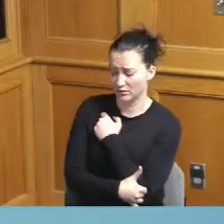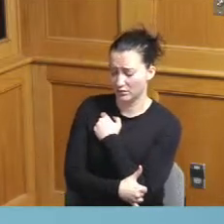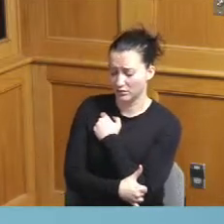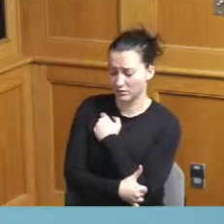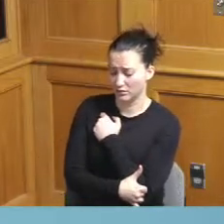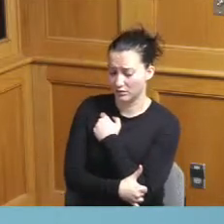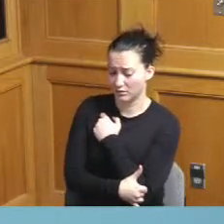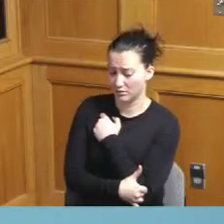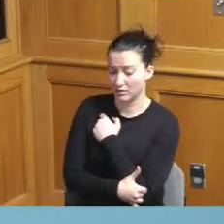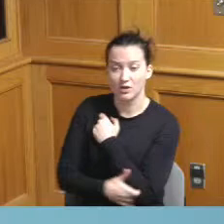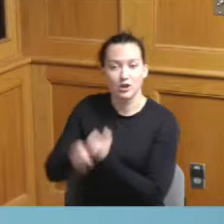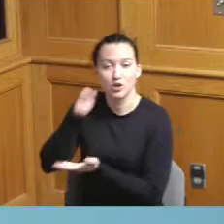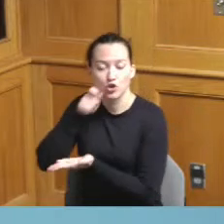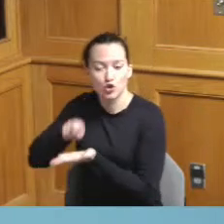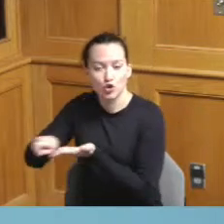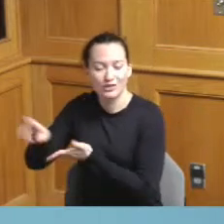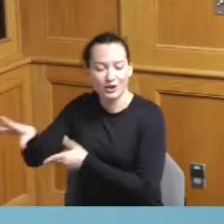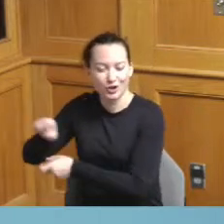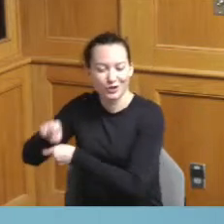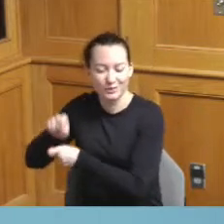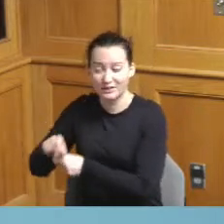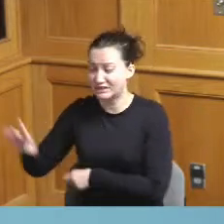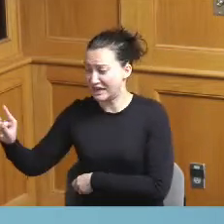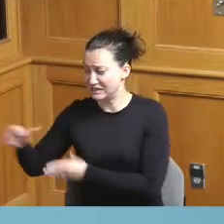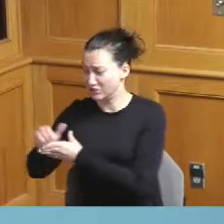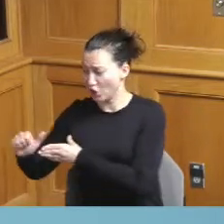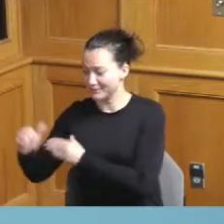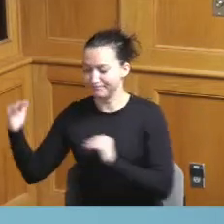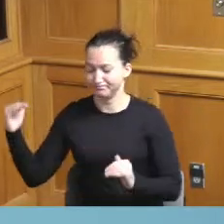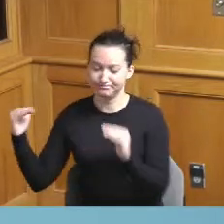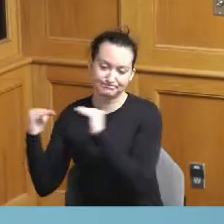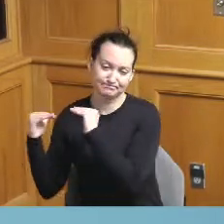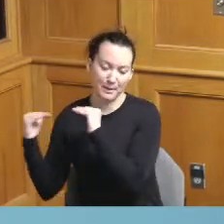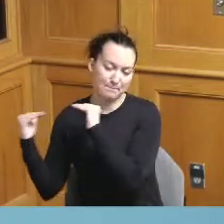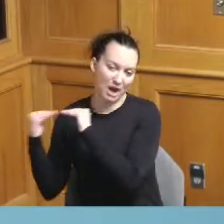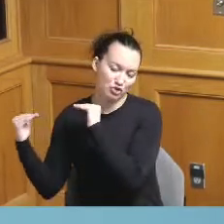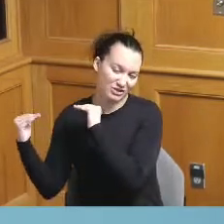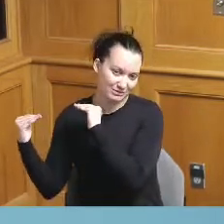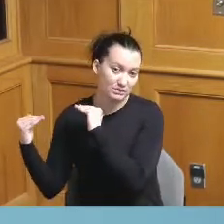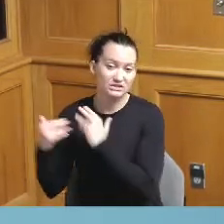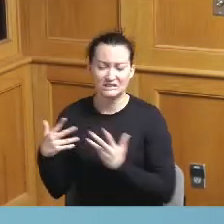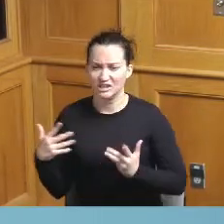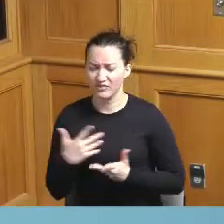clerk employees so they're earning 18 an hour we were afraid of losing some of our